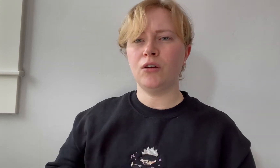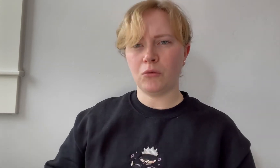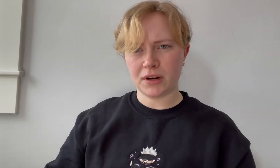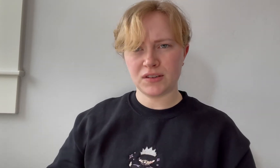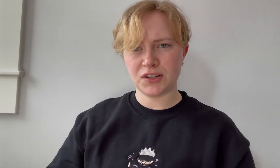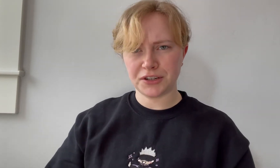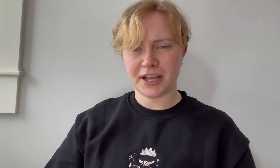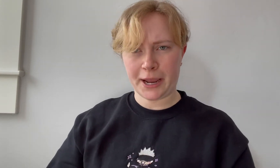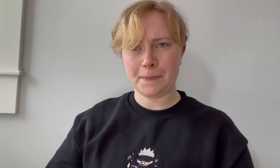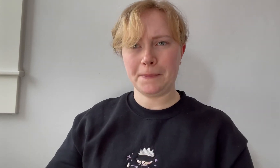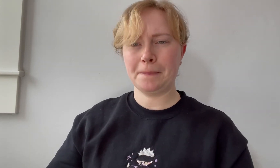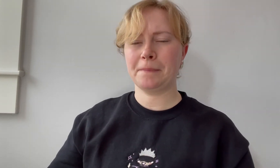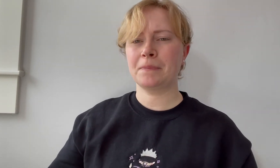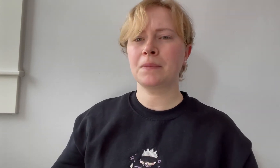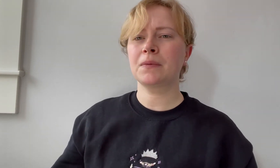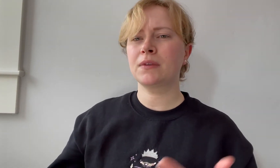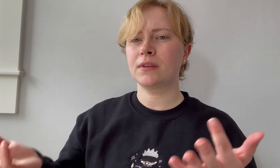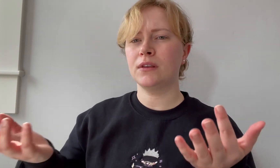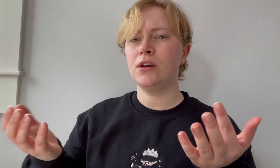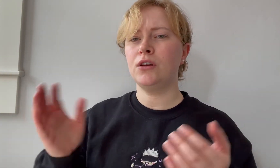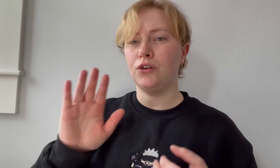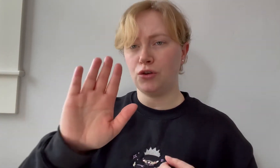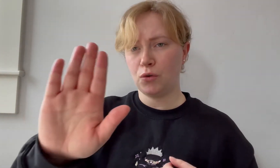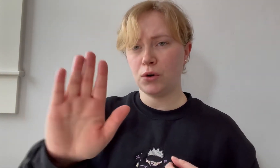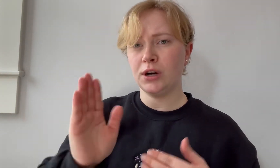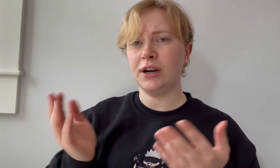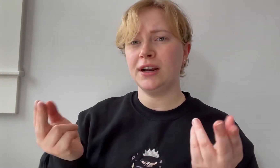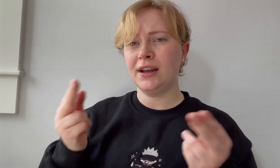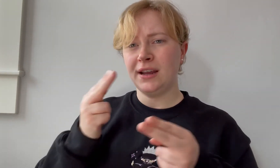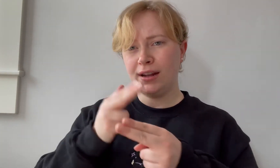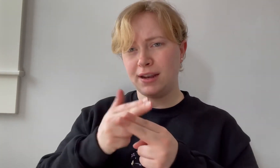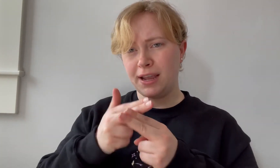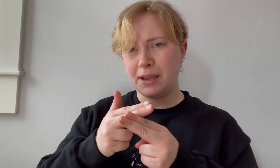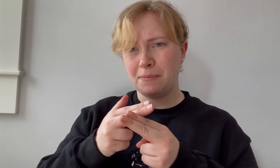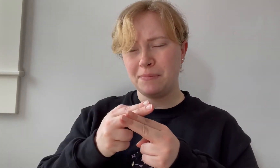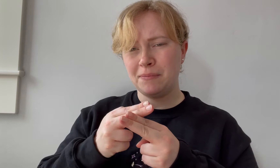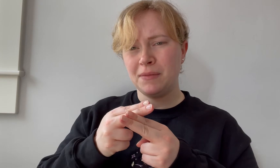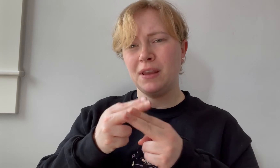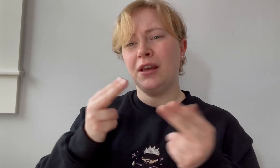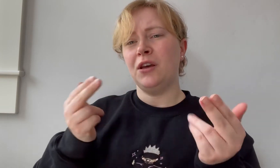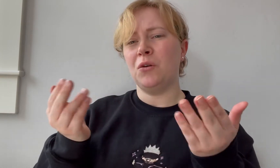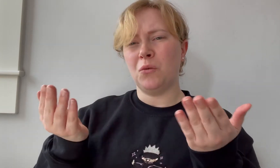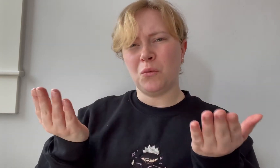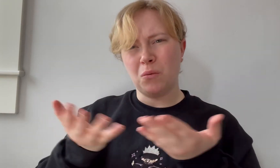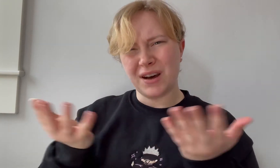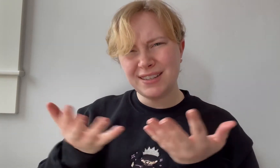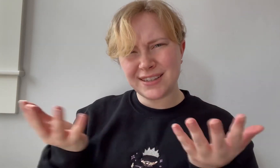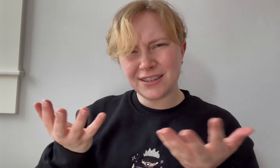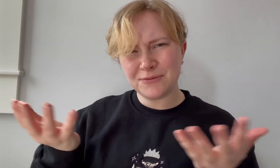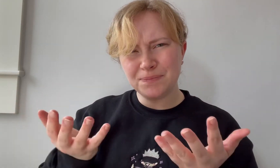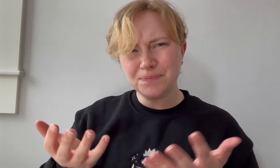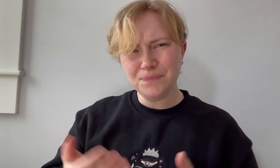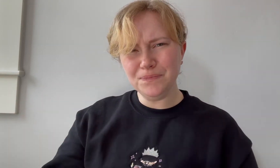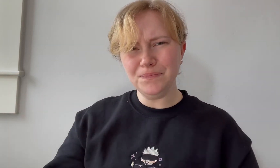what is your name your name what